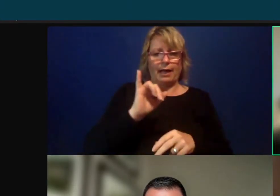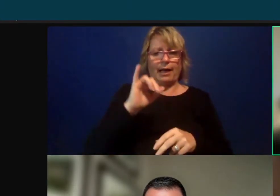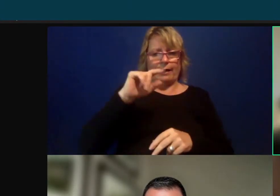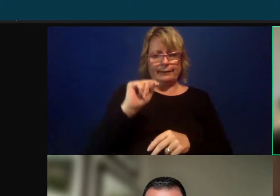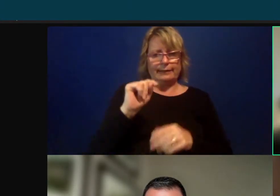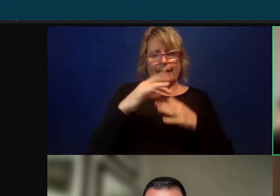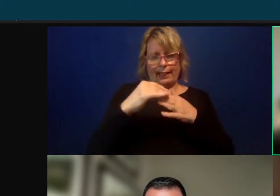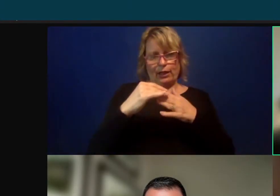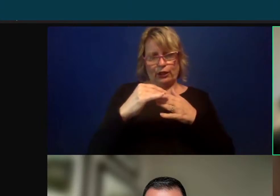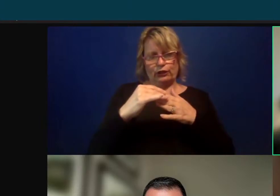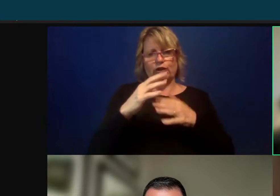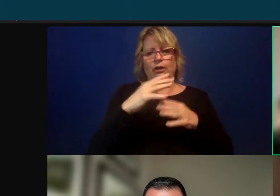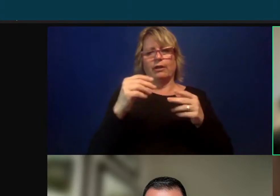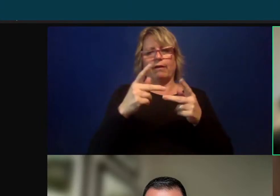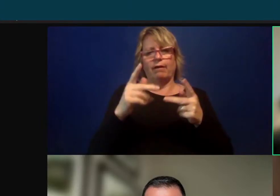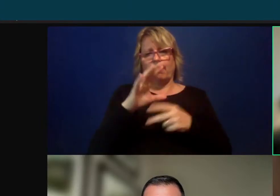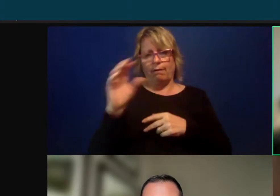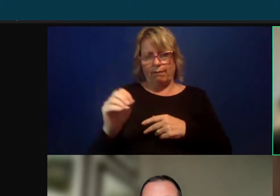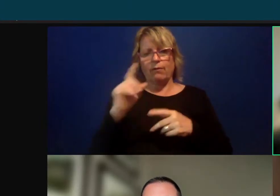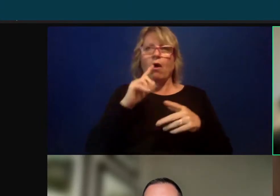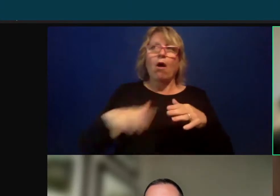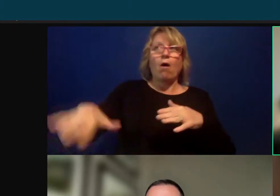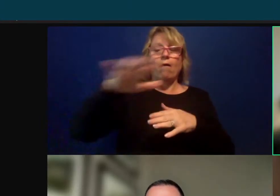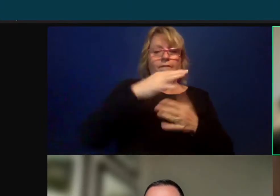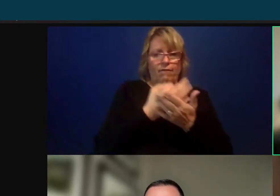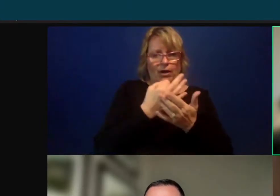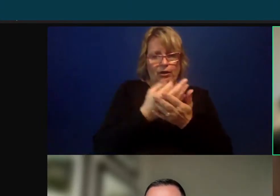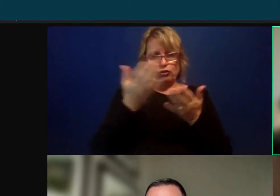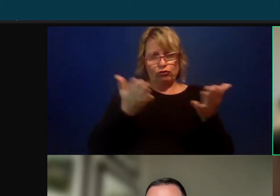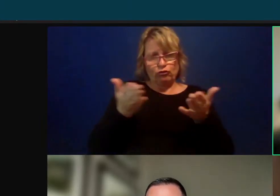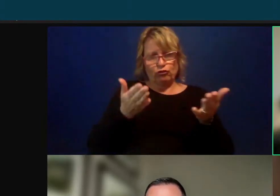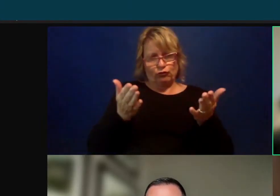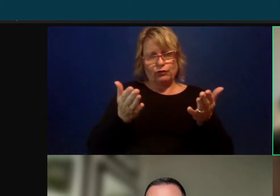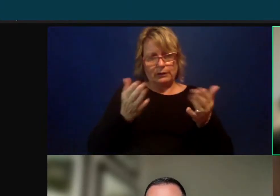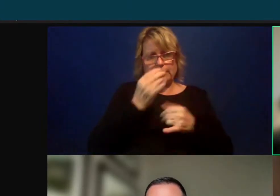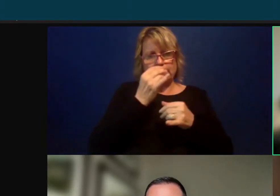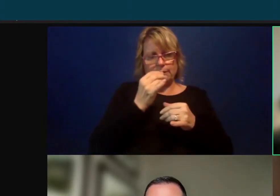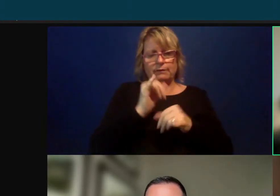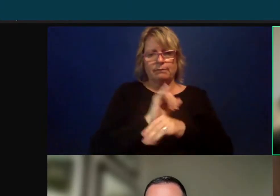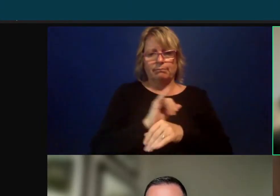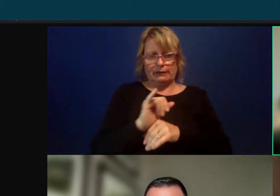in firms across the financial services industry. Welcome, Gary.